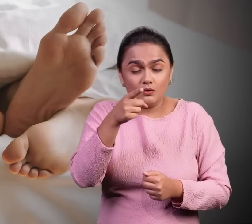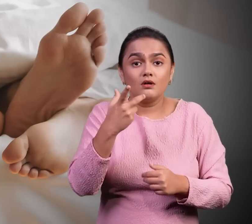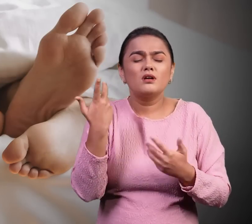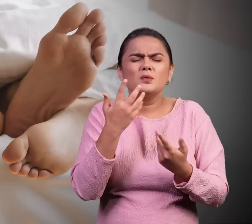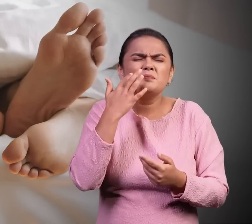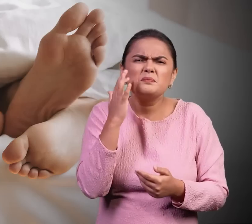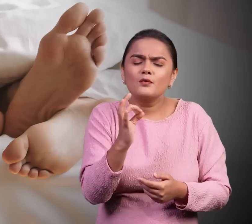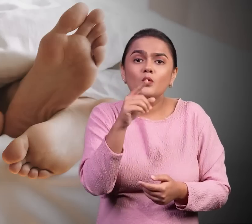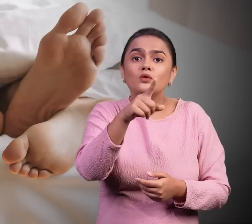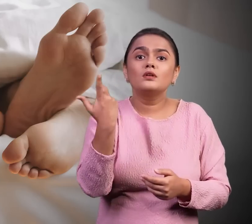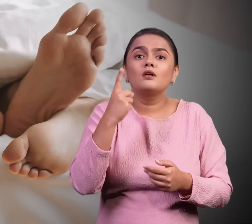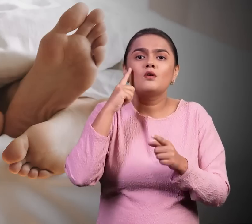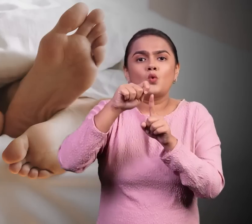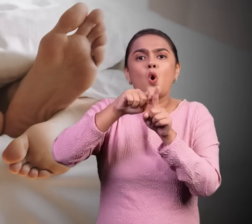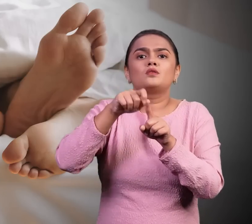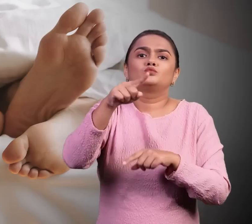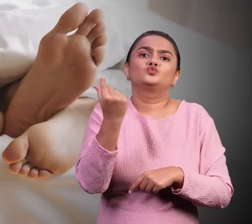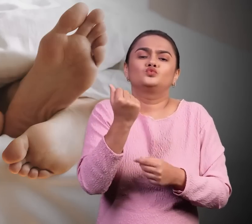the most important thing is to use a condom.